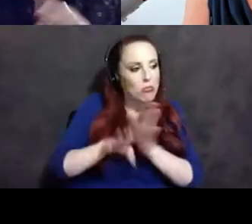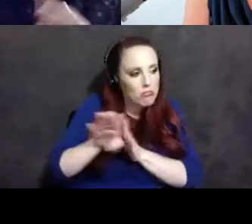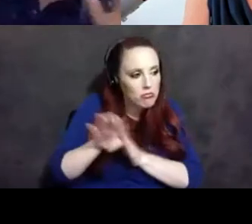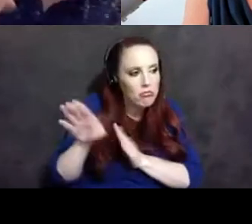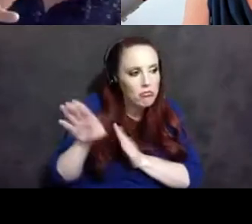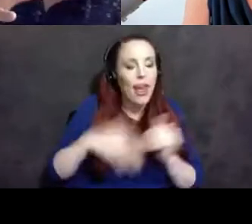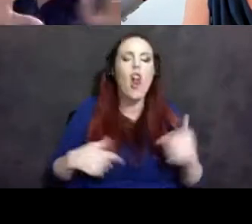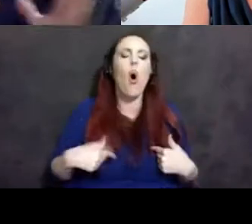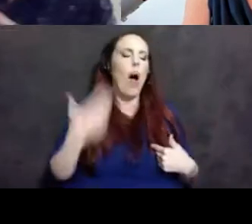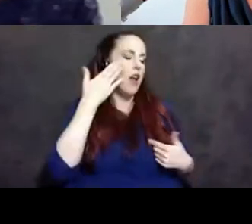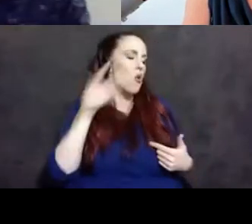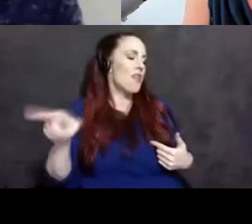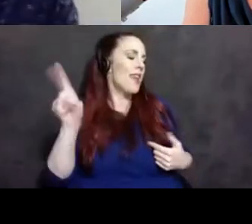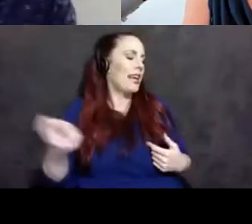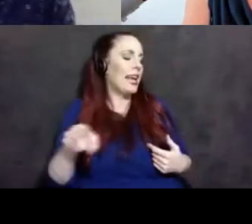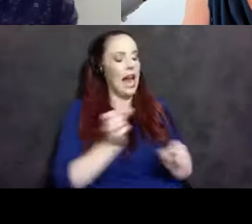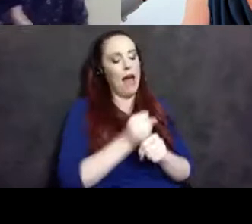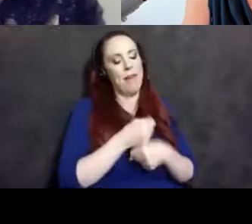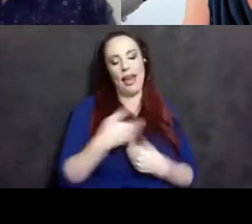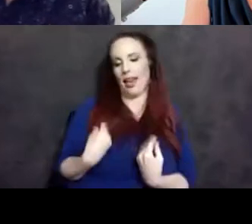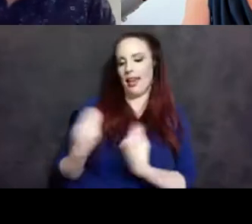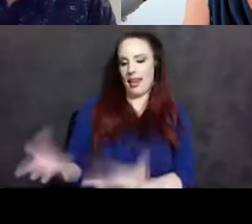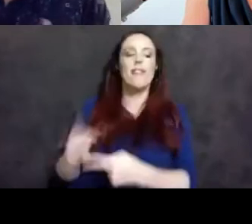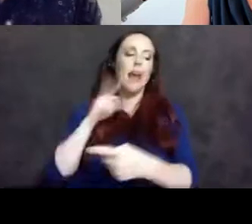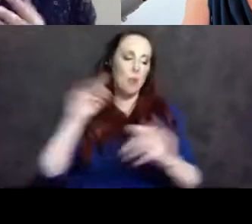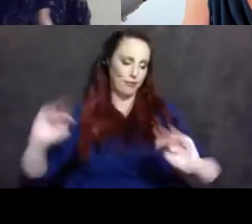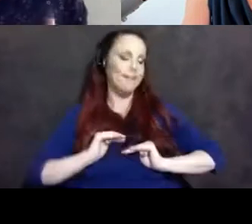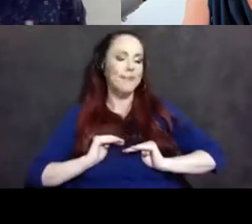Let us build it and give them to them and they're going to be very happy.